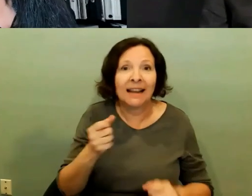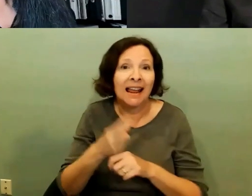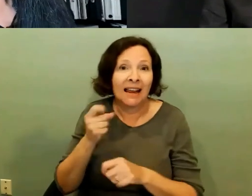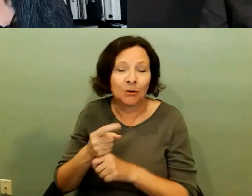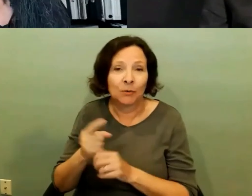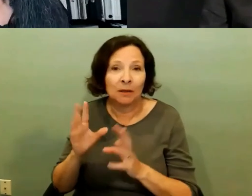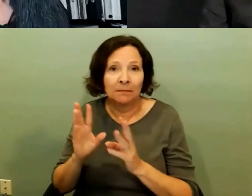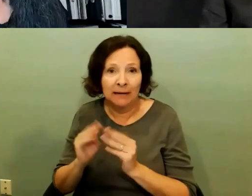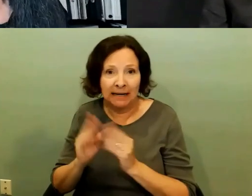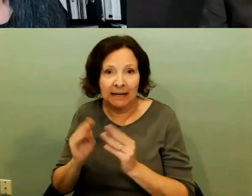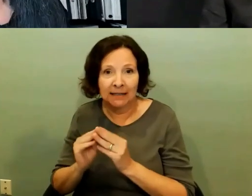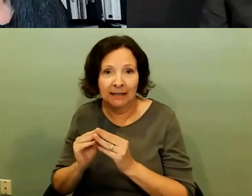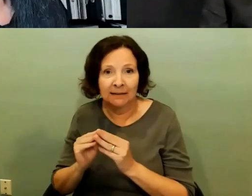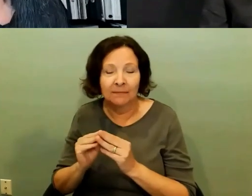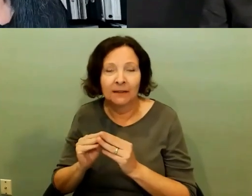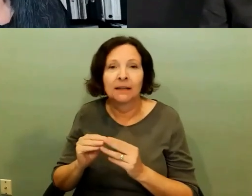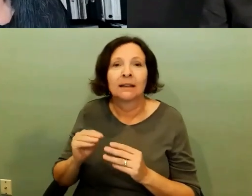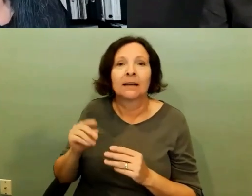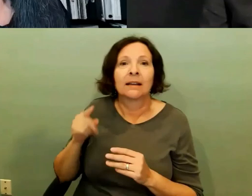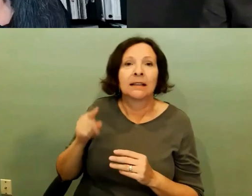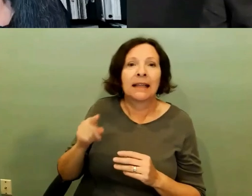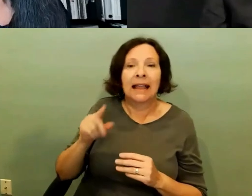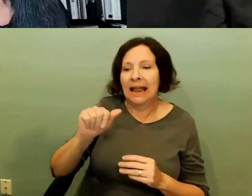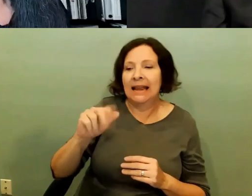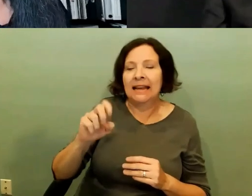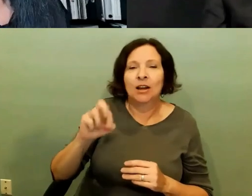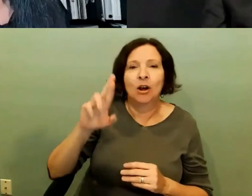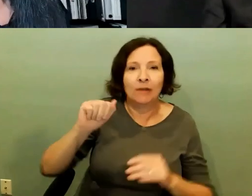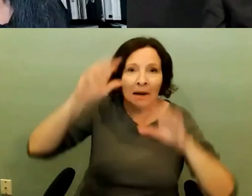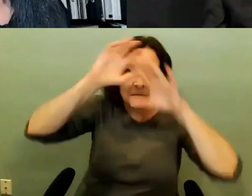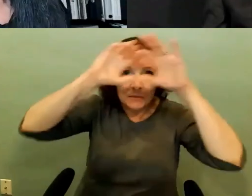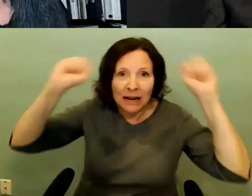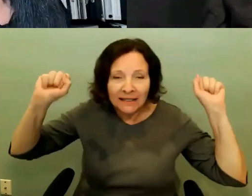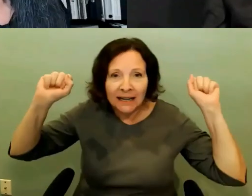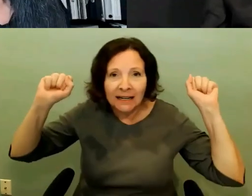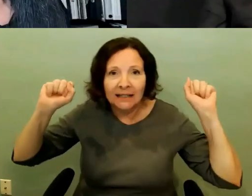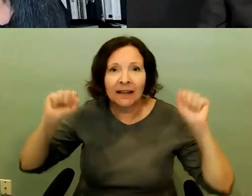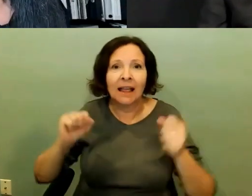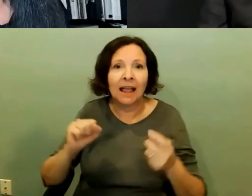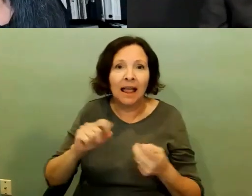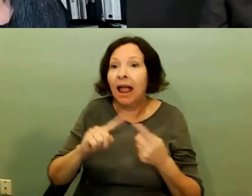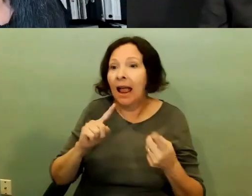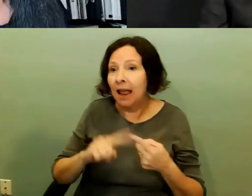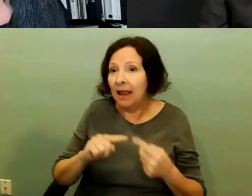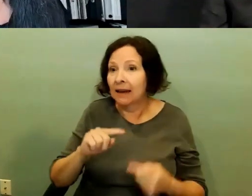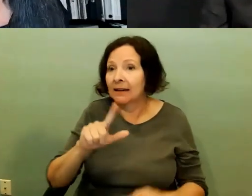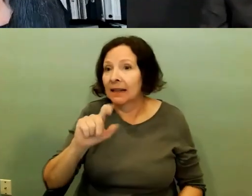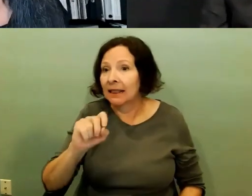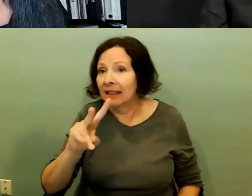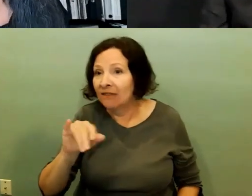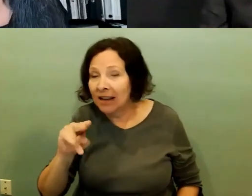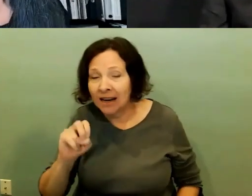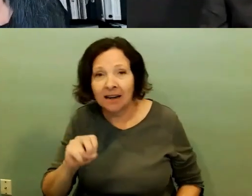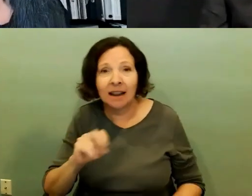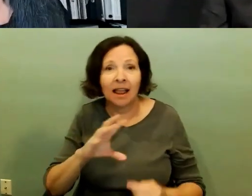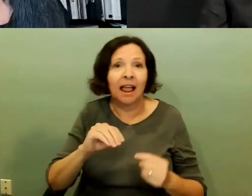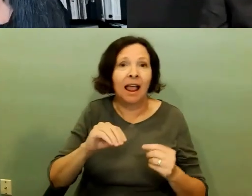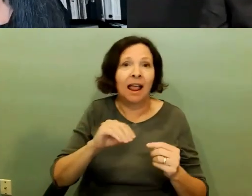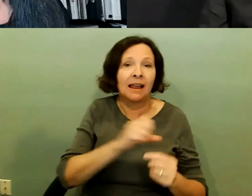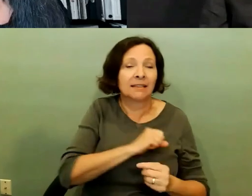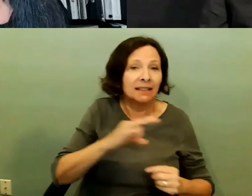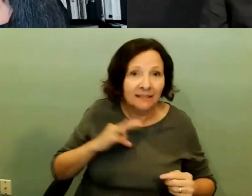And our team is hard at work as is Felice Levine and the AERA staff to deliver a high-quality